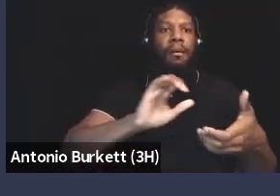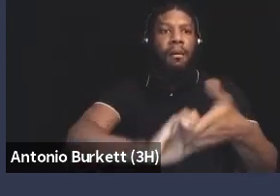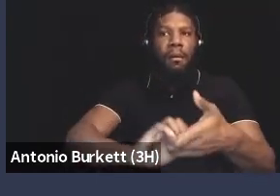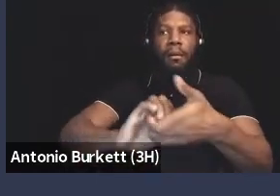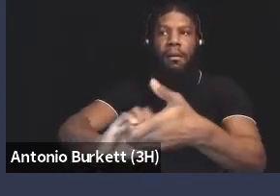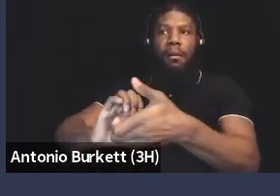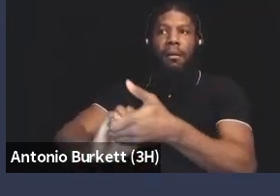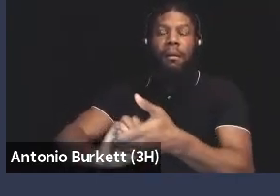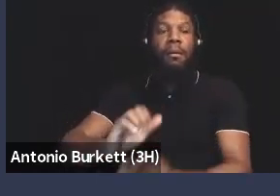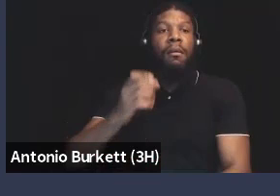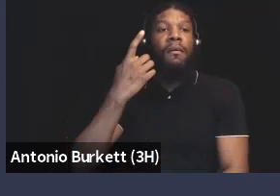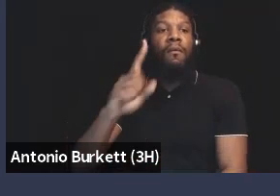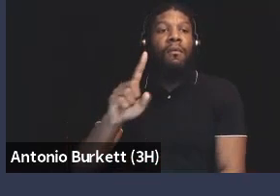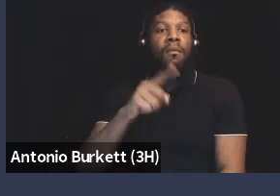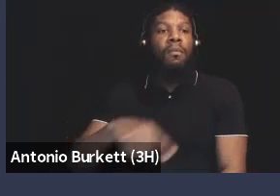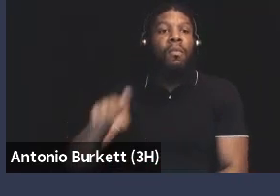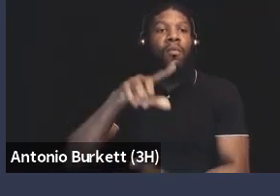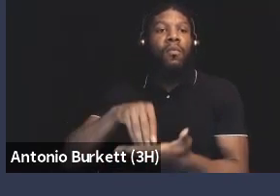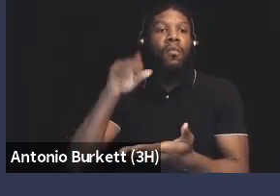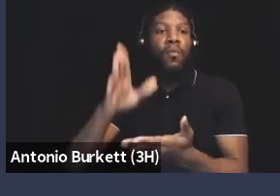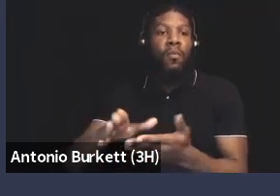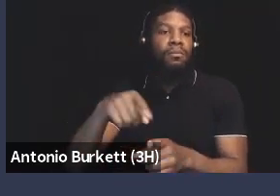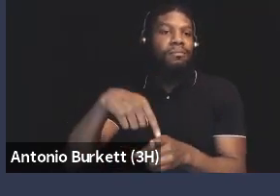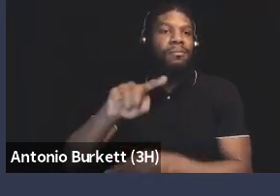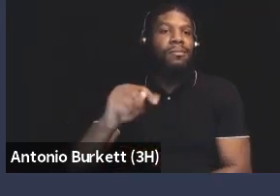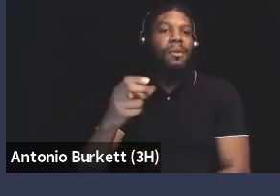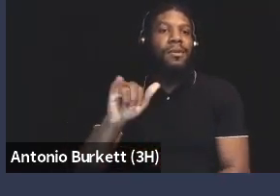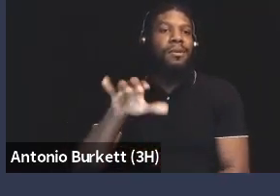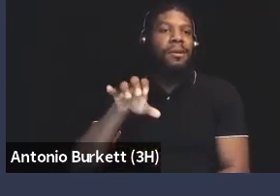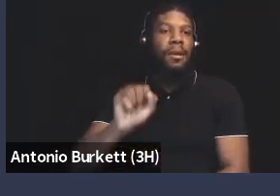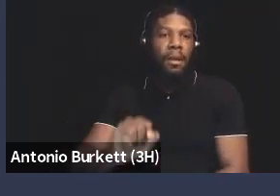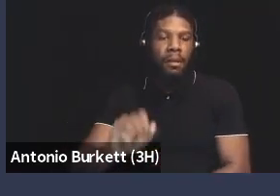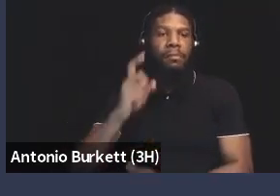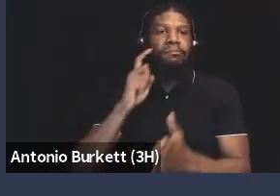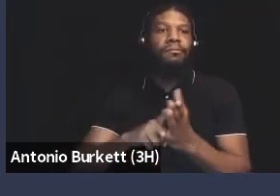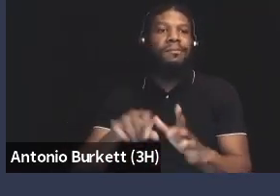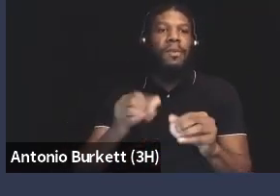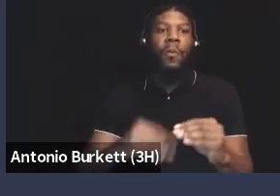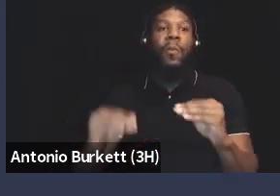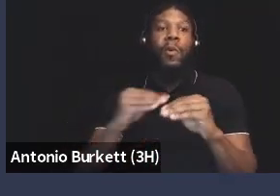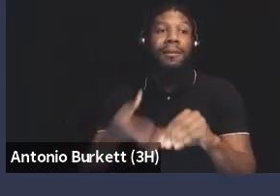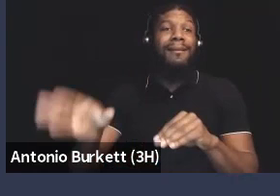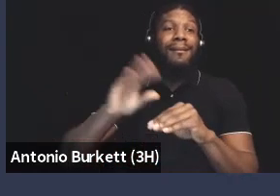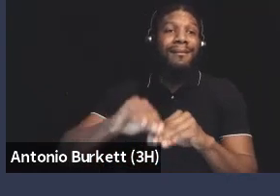it's been identified that they need more academic support, and so, I've been working with all the